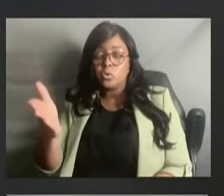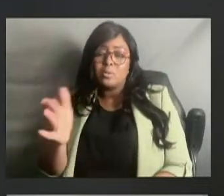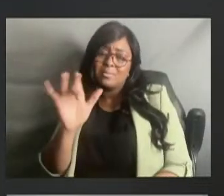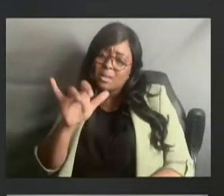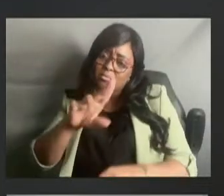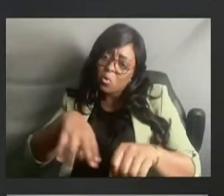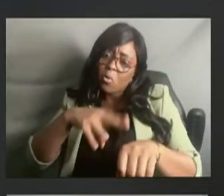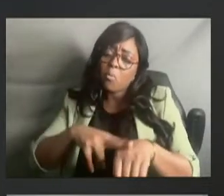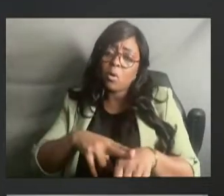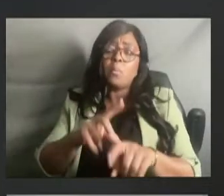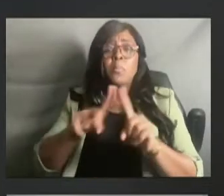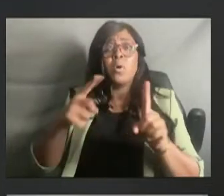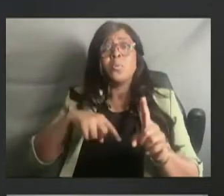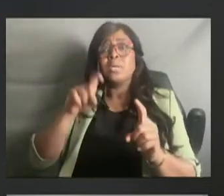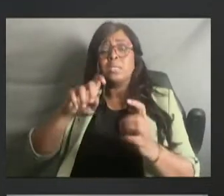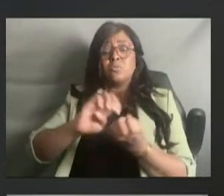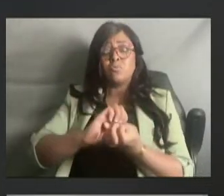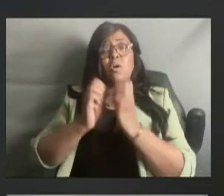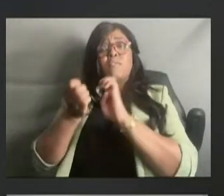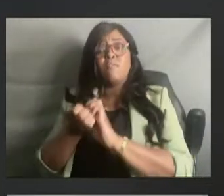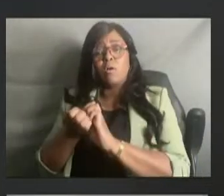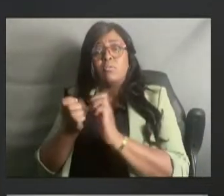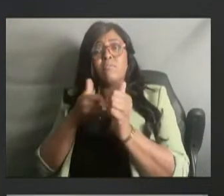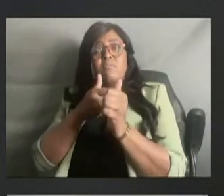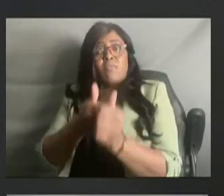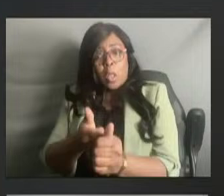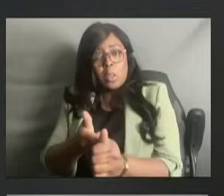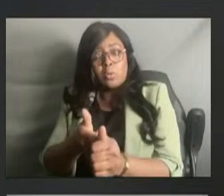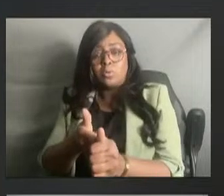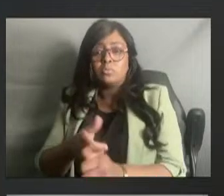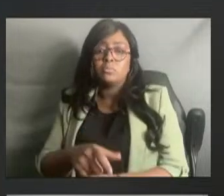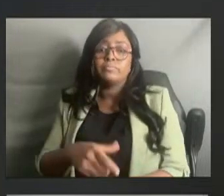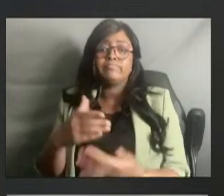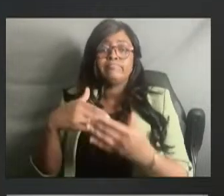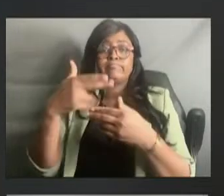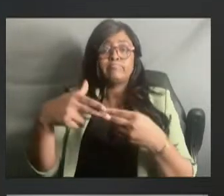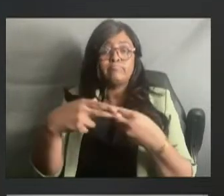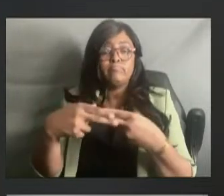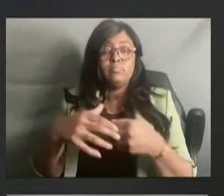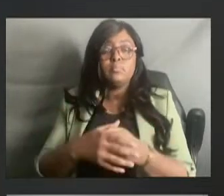tomorrow. That's a natural thing. That's okay, but we need